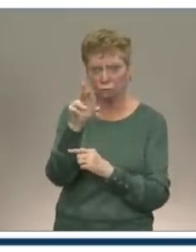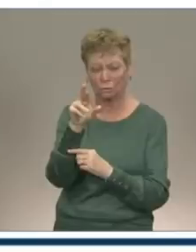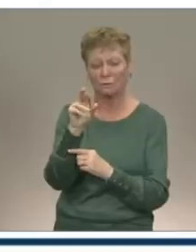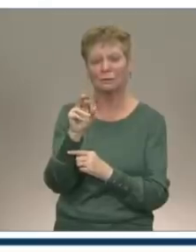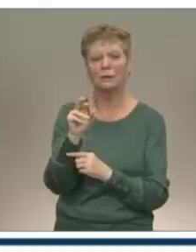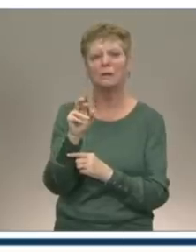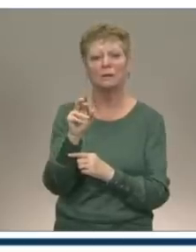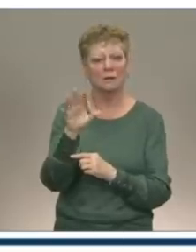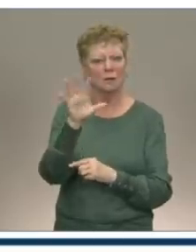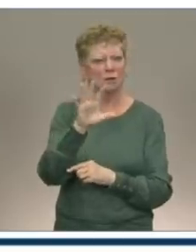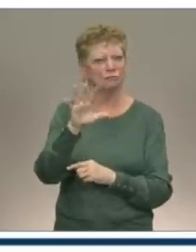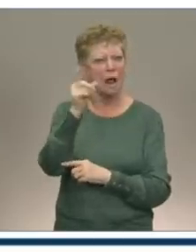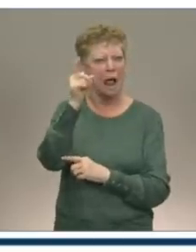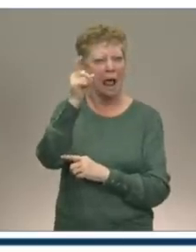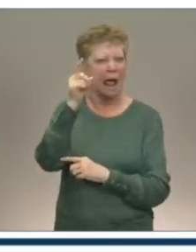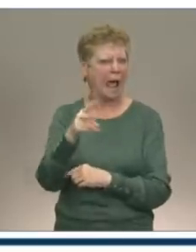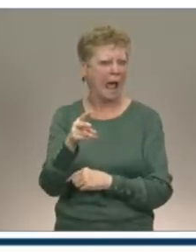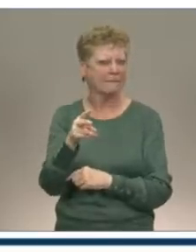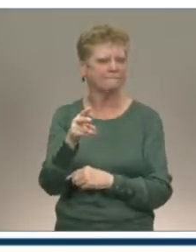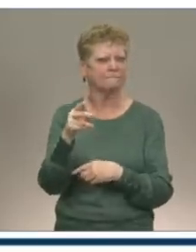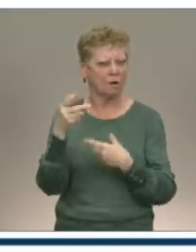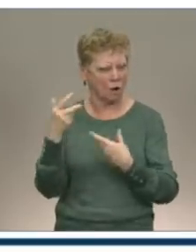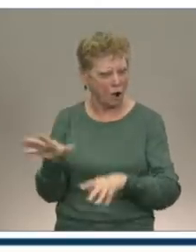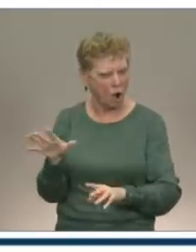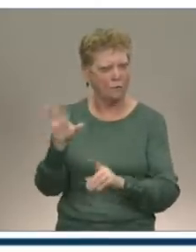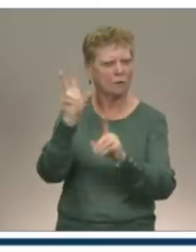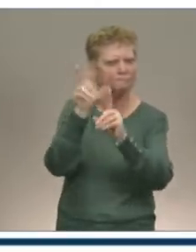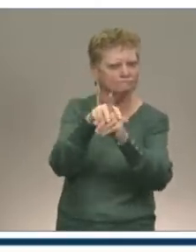just over half have either booked an appointment or received their booster